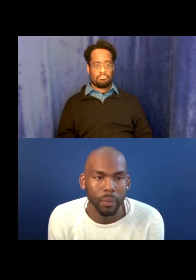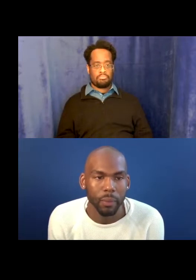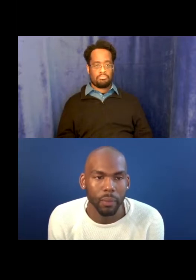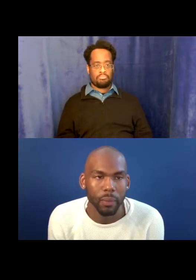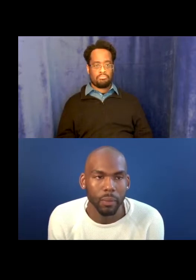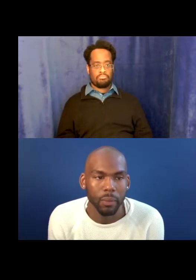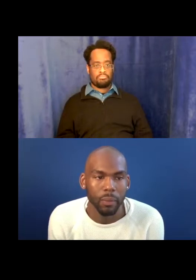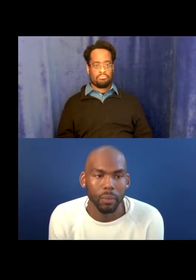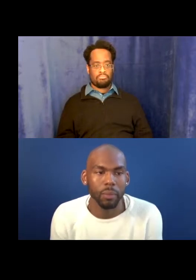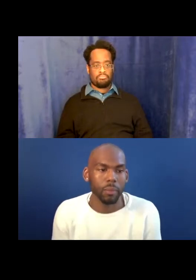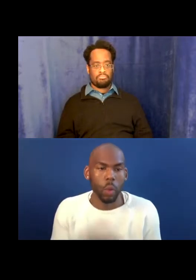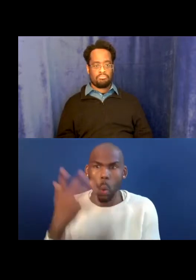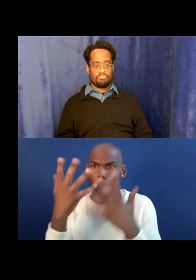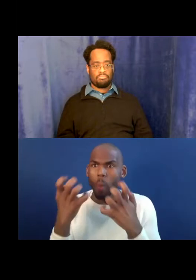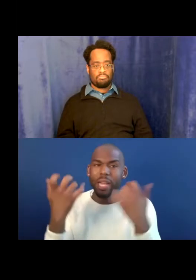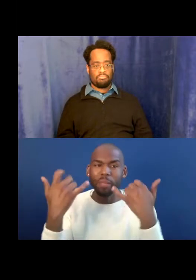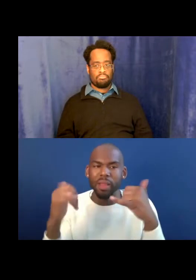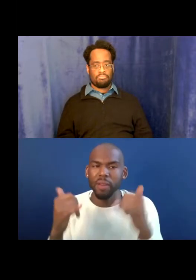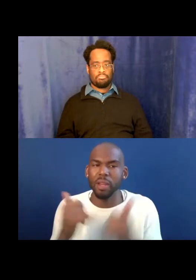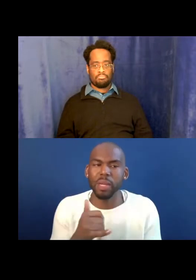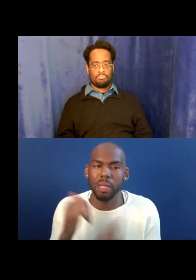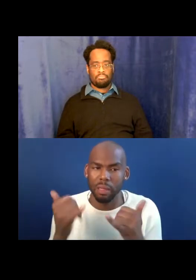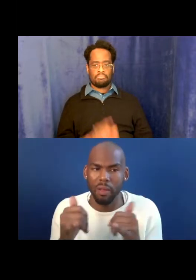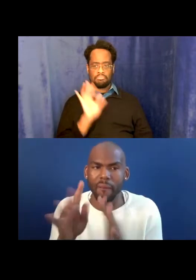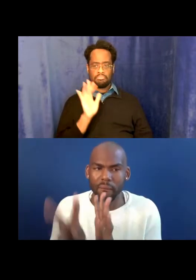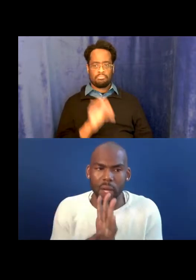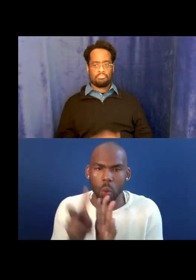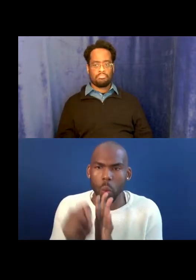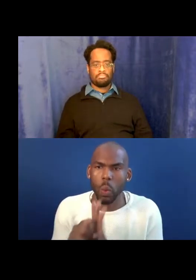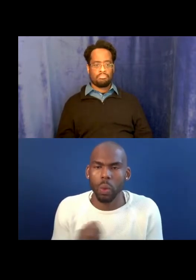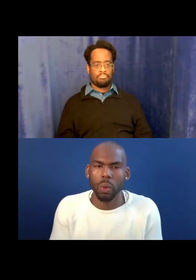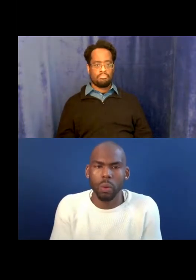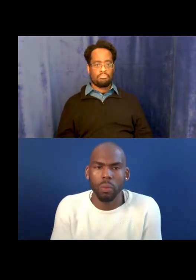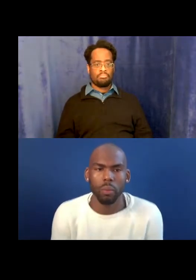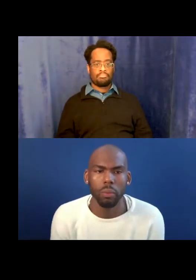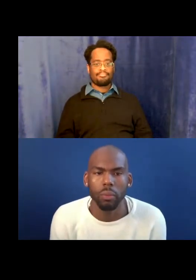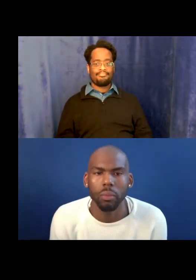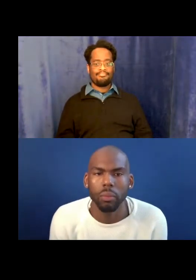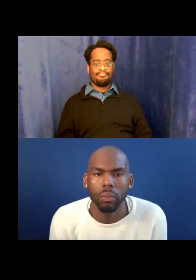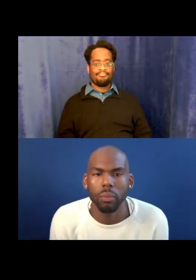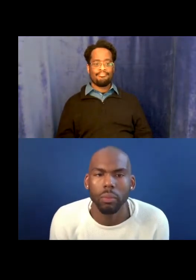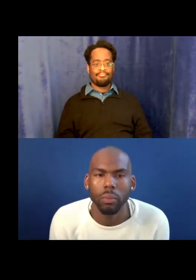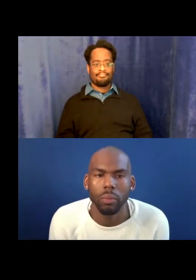Would you like me to play it? Yes, play the video please . Can you remember the signs we used back at the school?